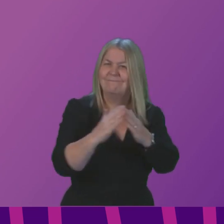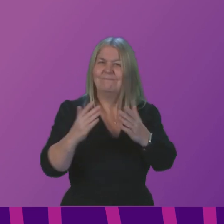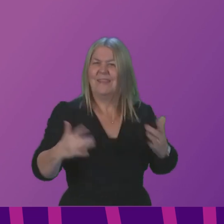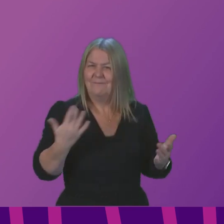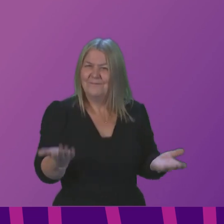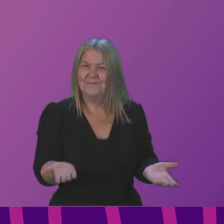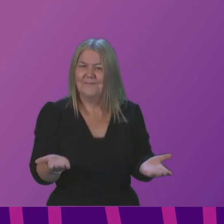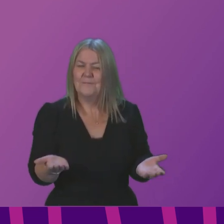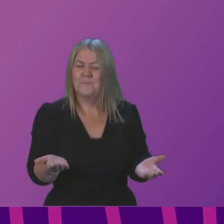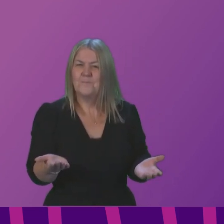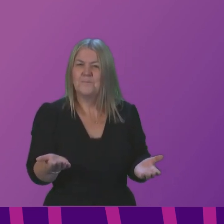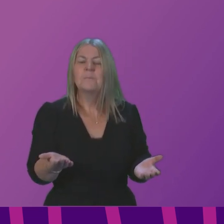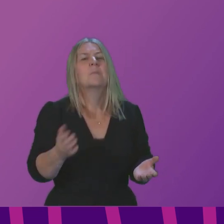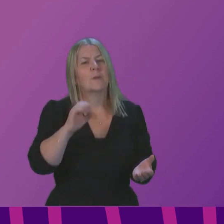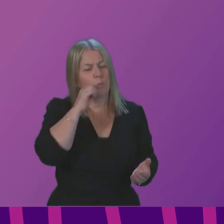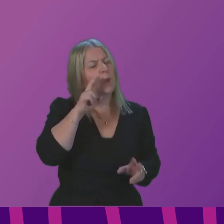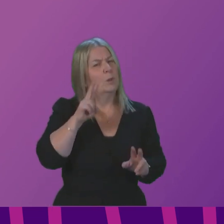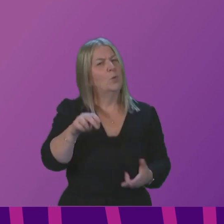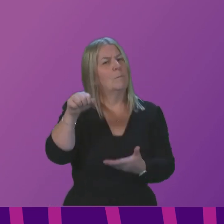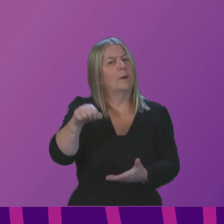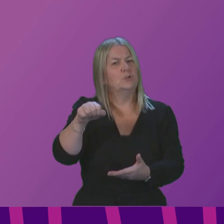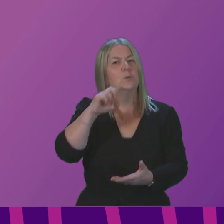In the course of the budget process, we will of course consider what more we can do to